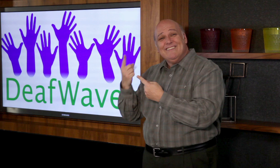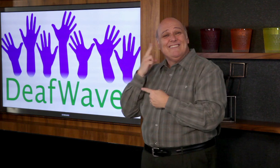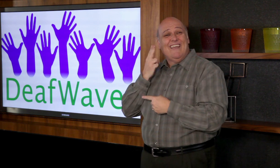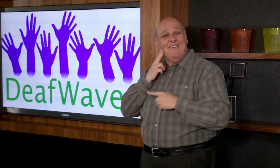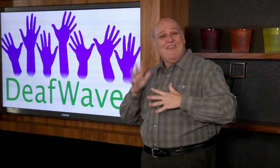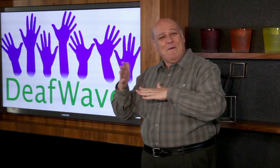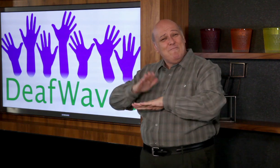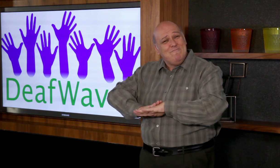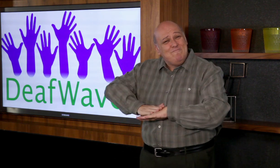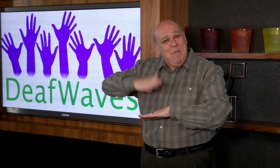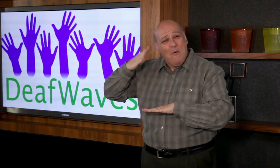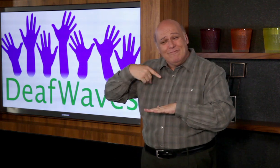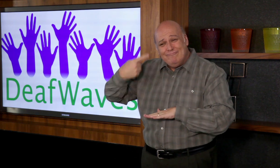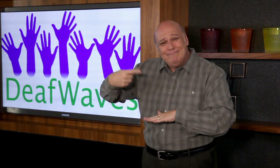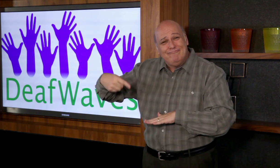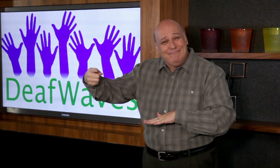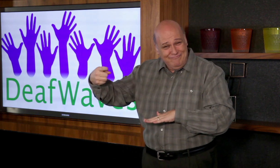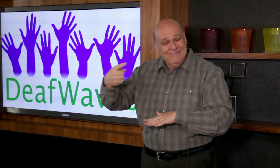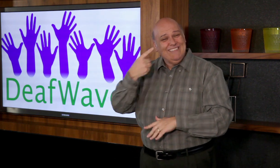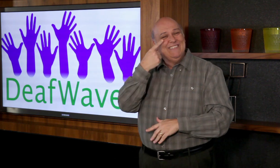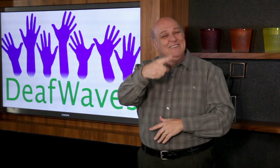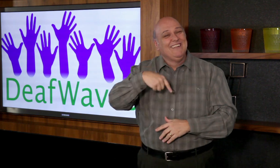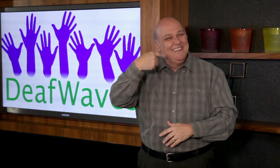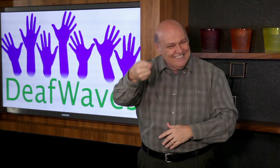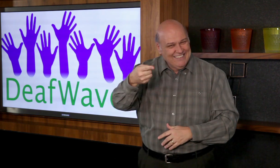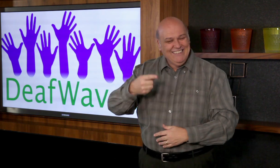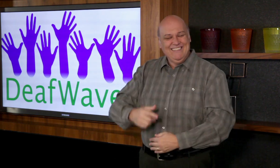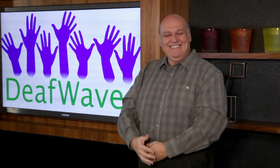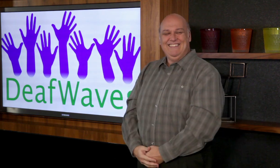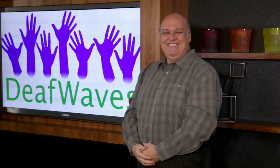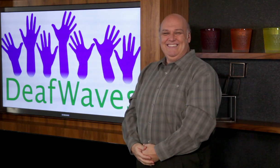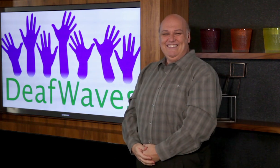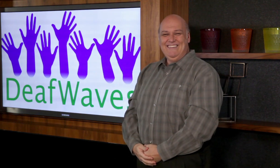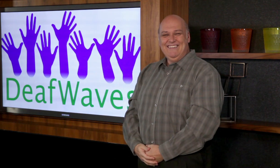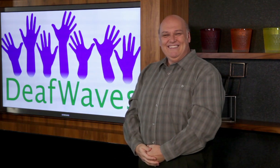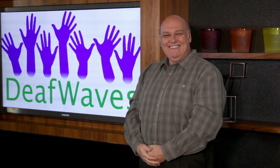Come, travel together on DeafWaves, see you next time!